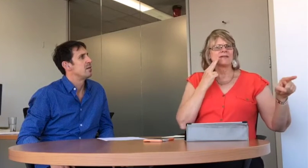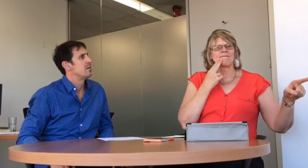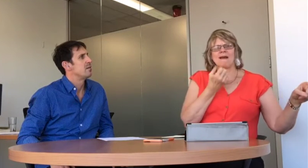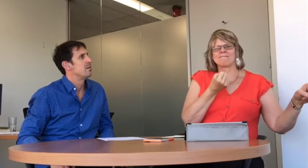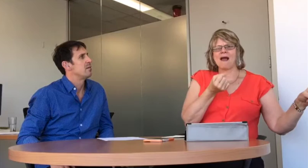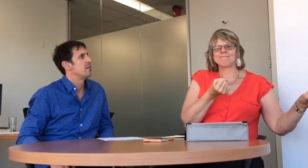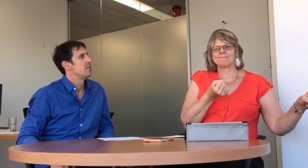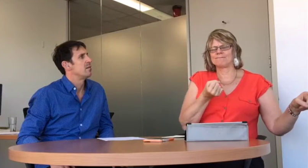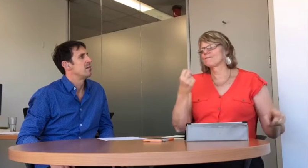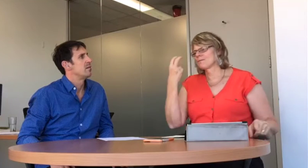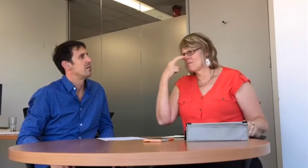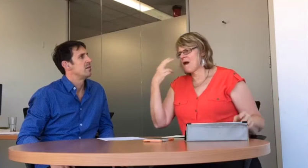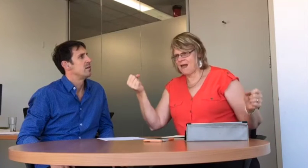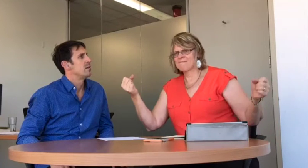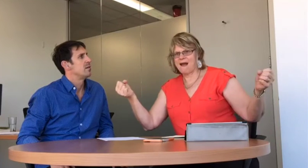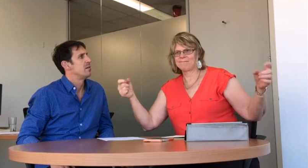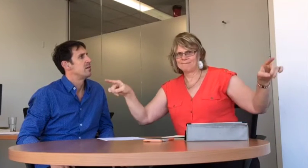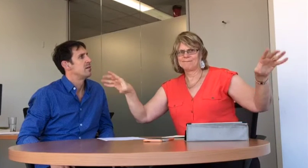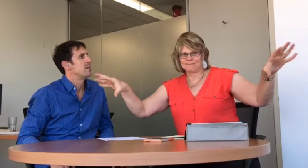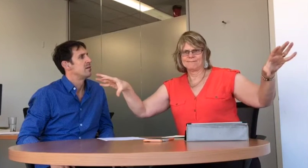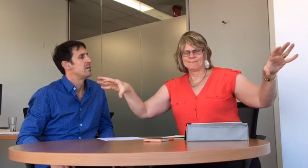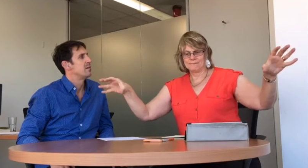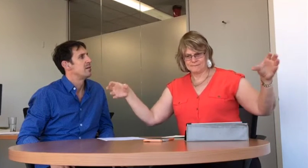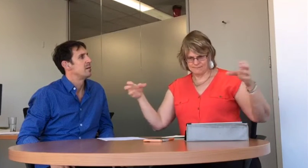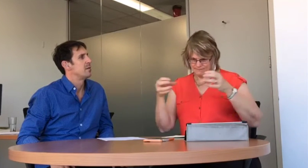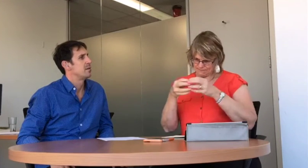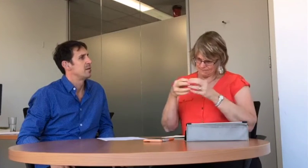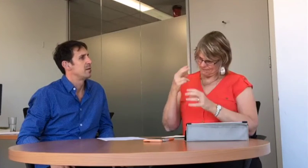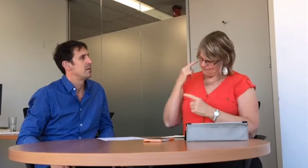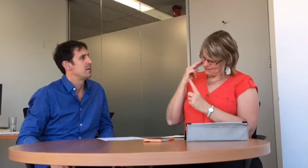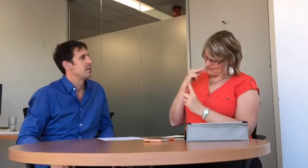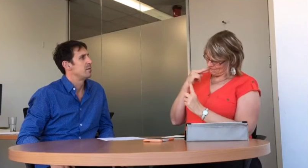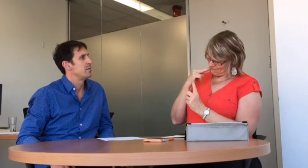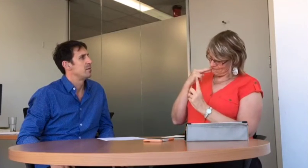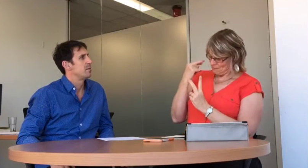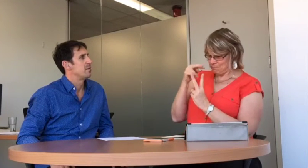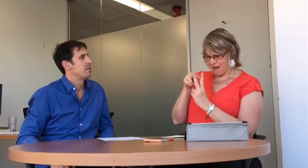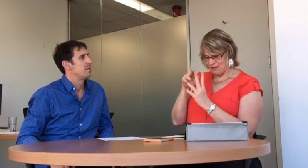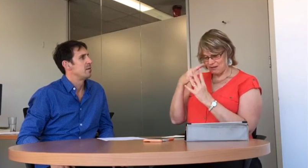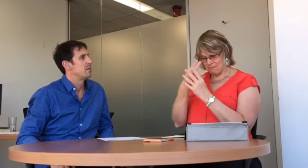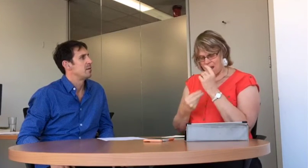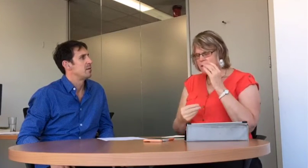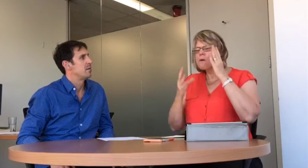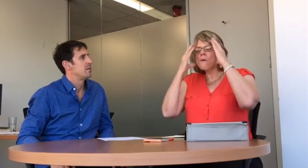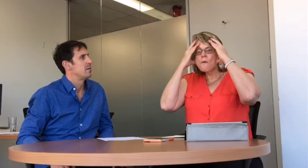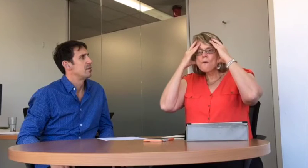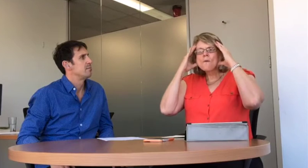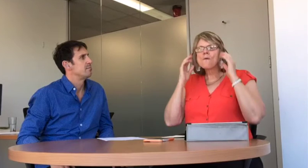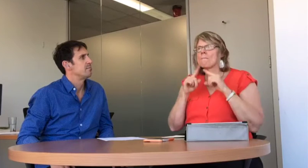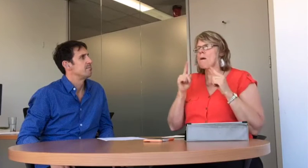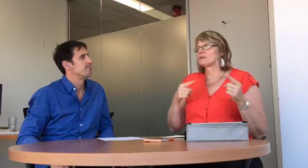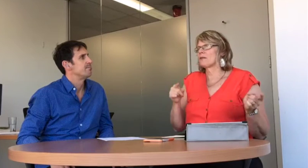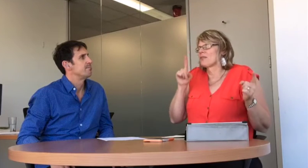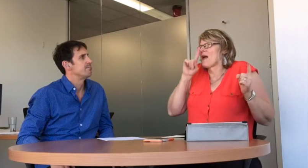They more easily understand that there are deaf people in the world and blind people in the world, but deaf and blind?